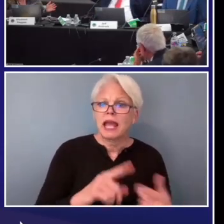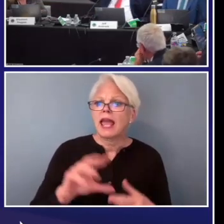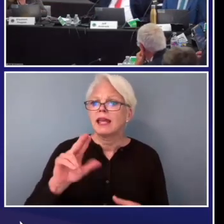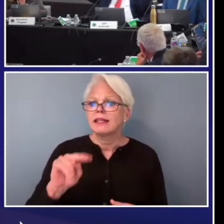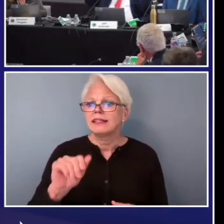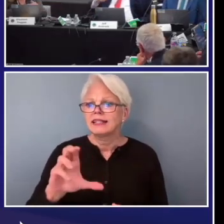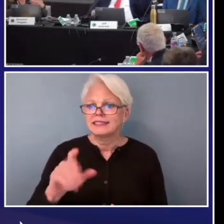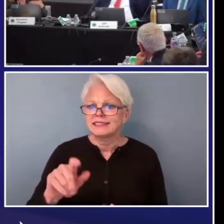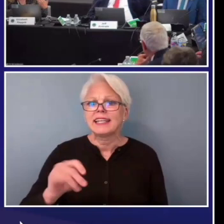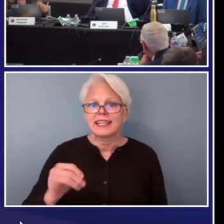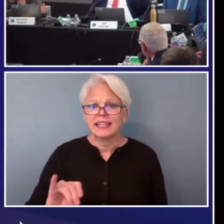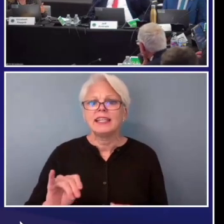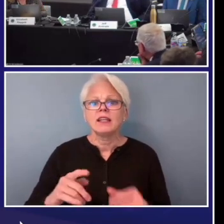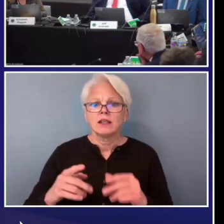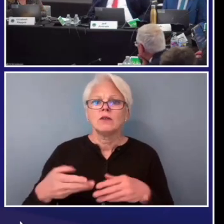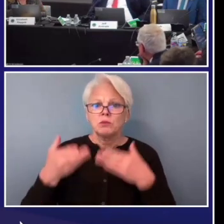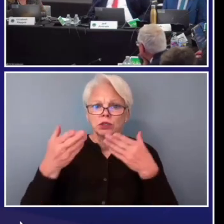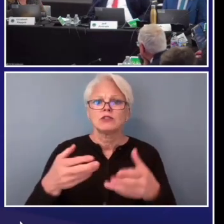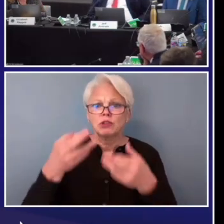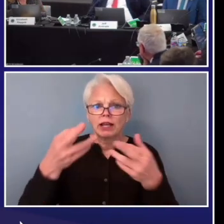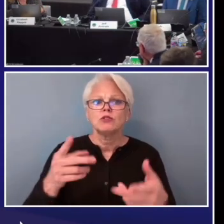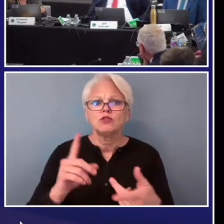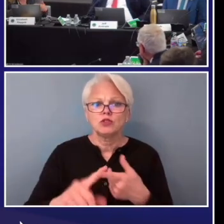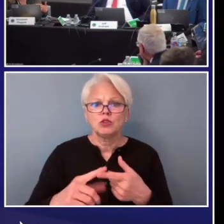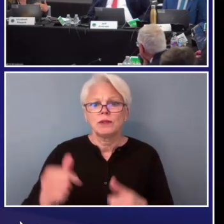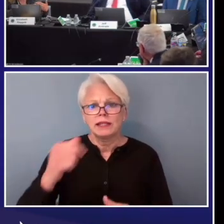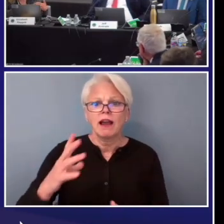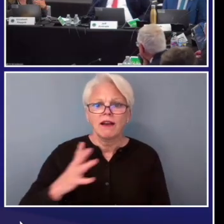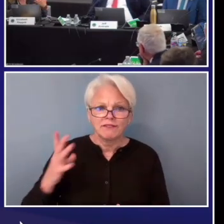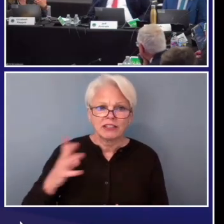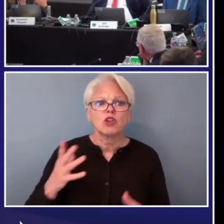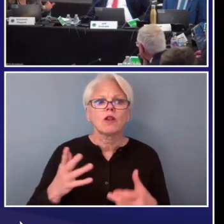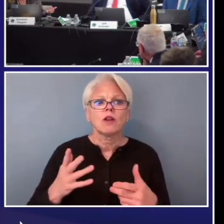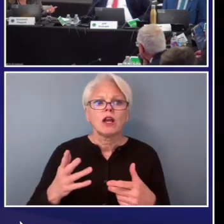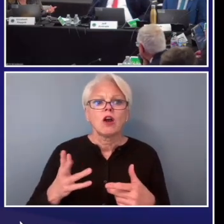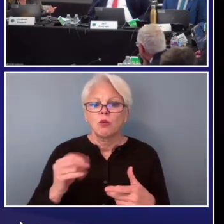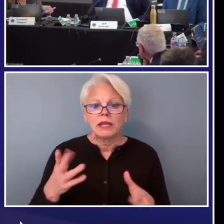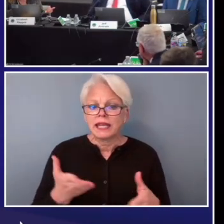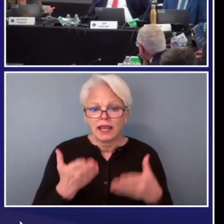Um, we can't put forward a recommendation if not all of those sections are met.